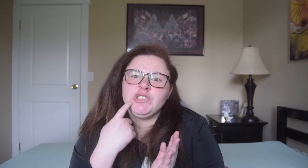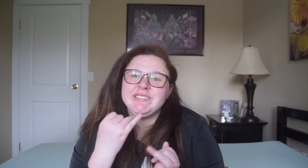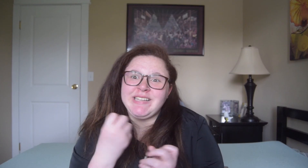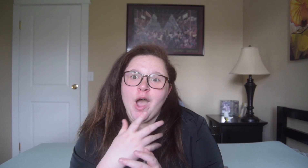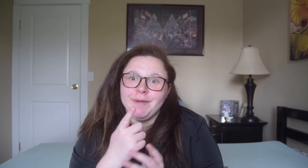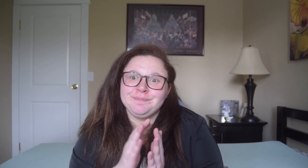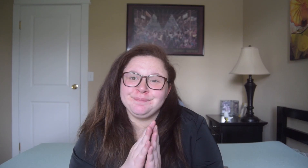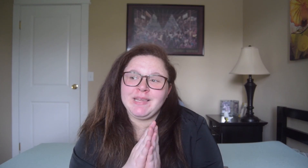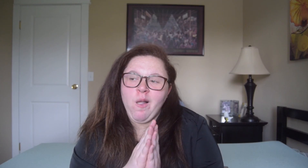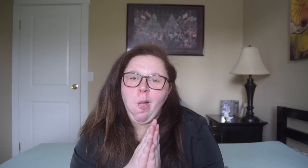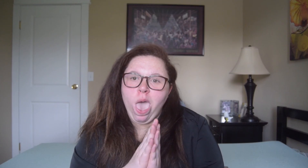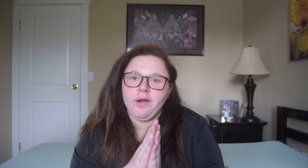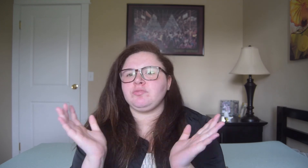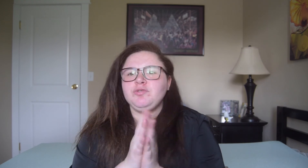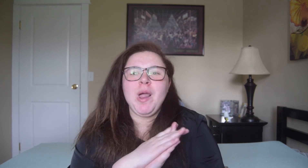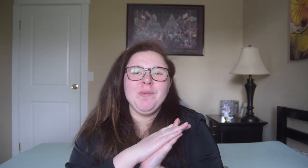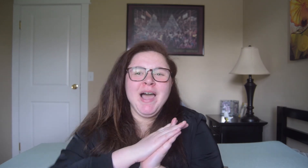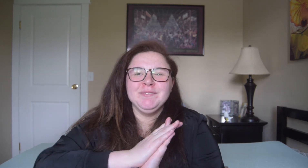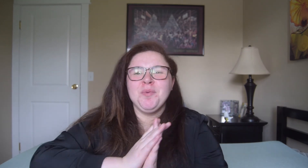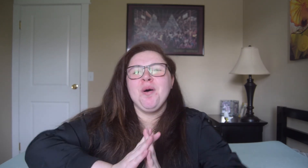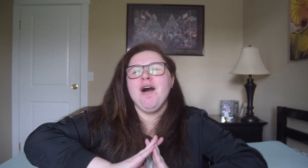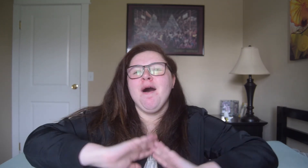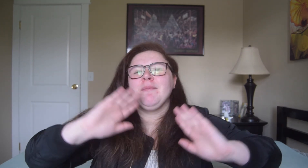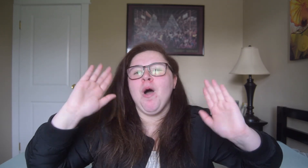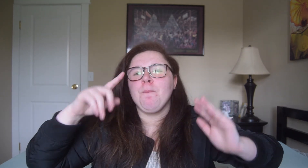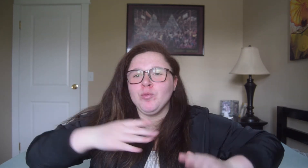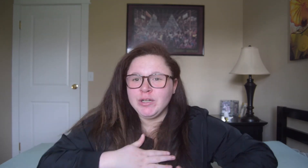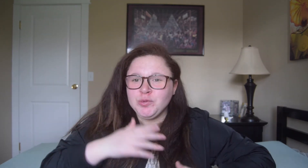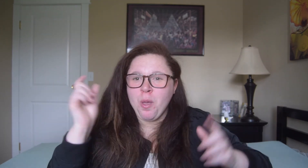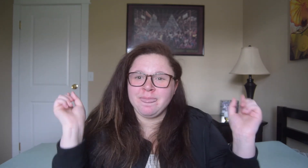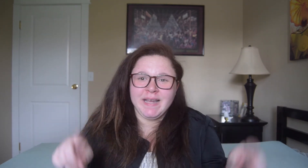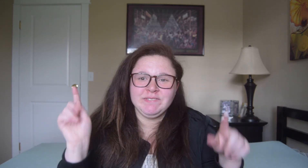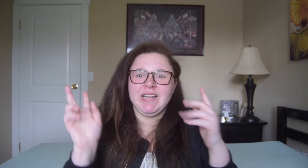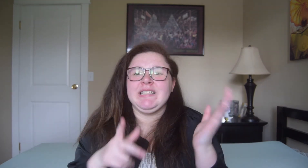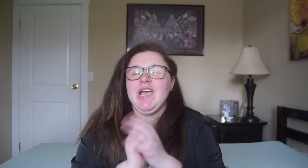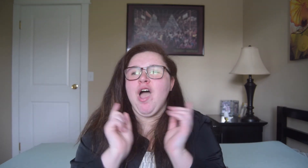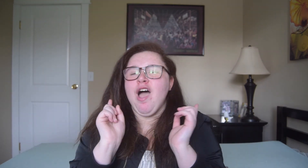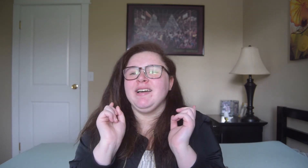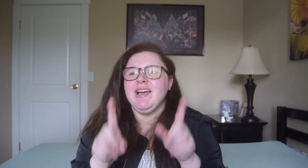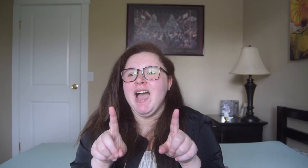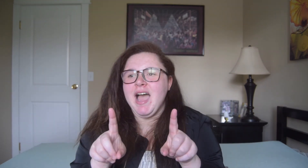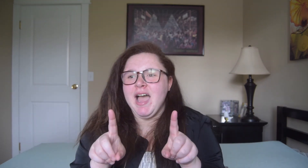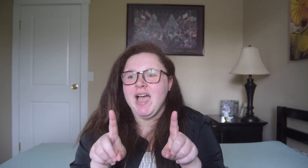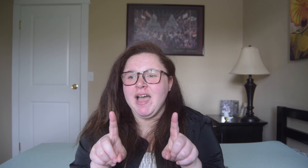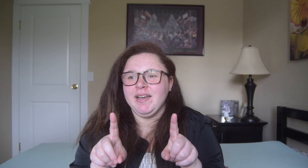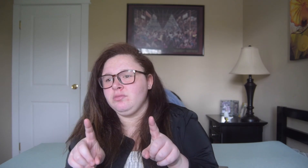Addiction is scary So, anyway I hope you guys enjoyed this video